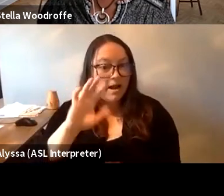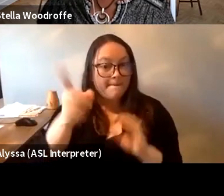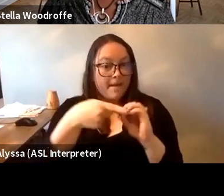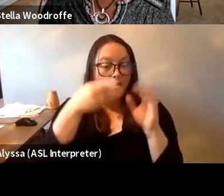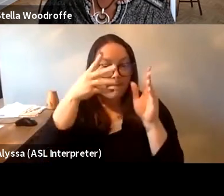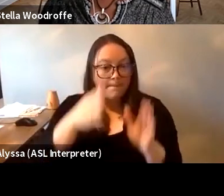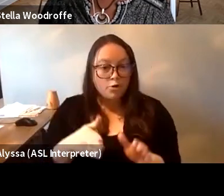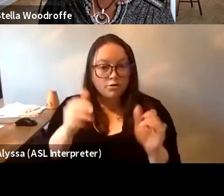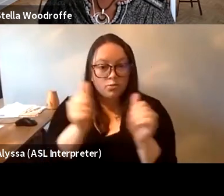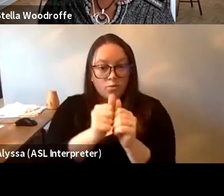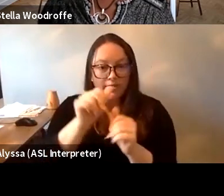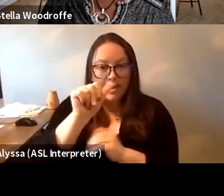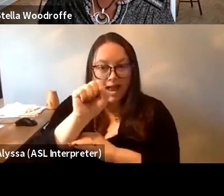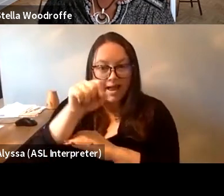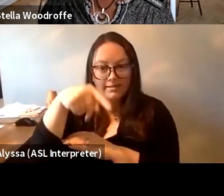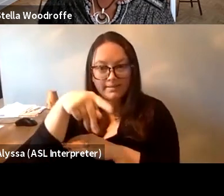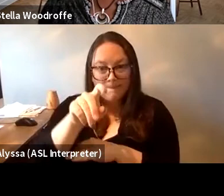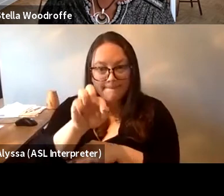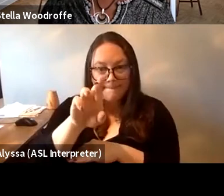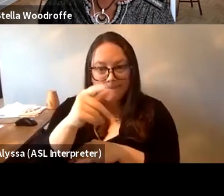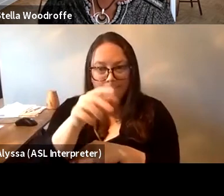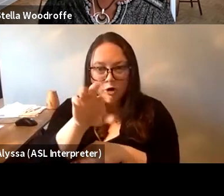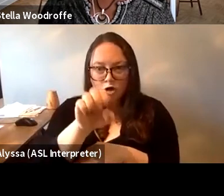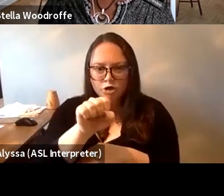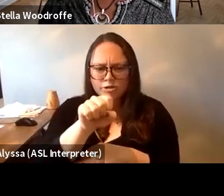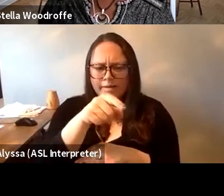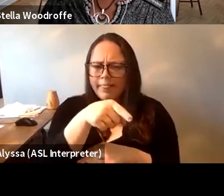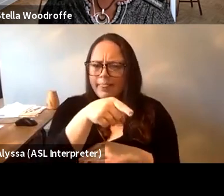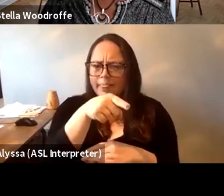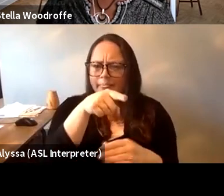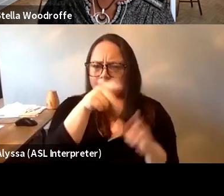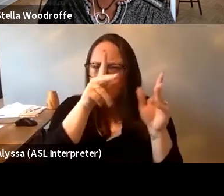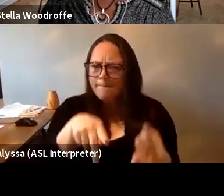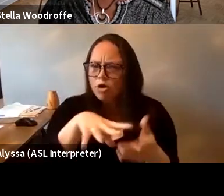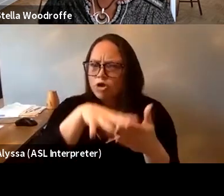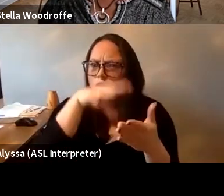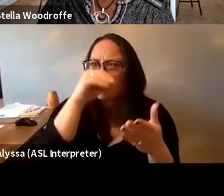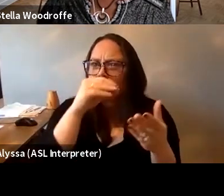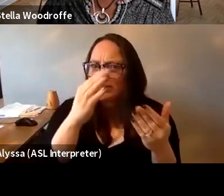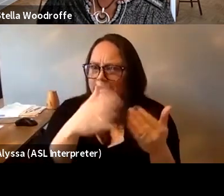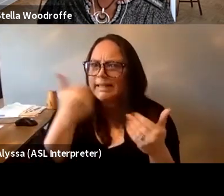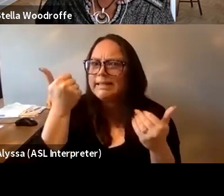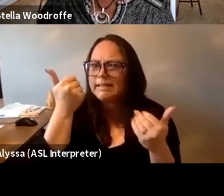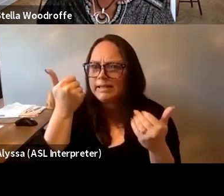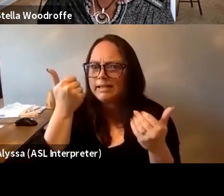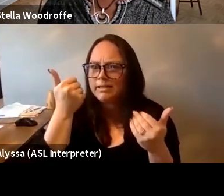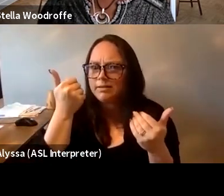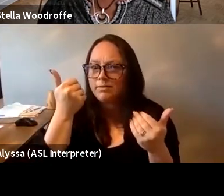easily within themselves, we may not see that, right. But once